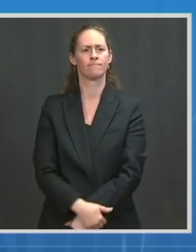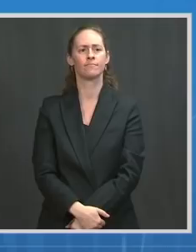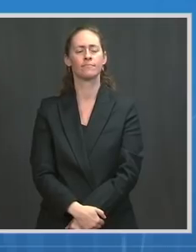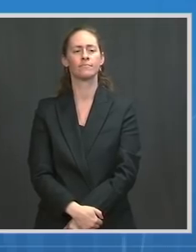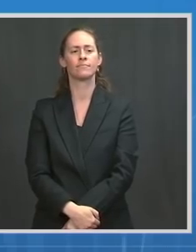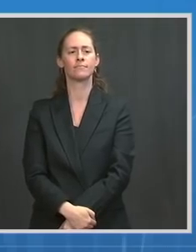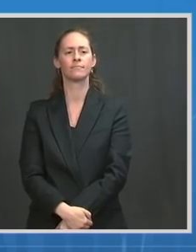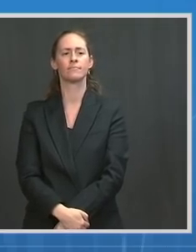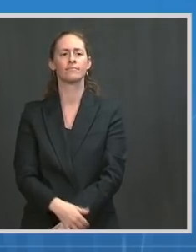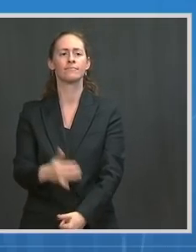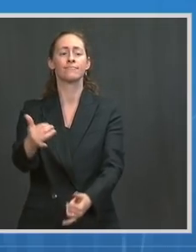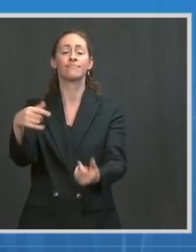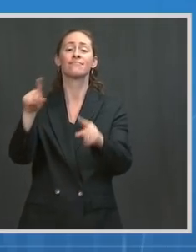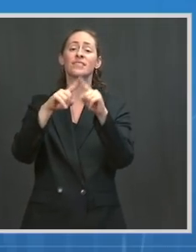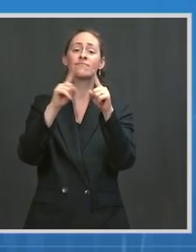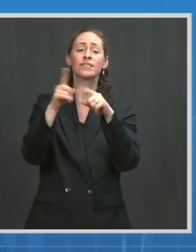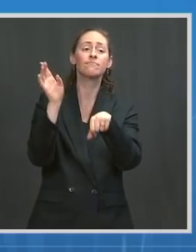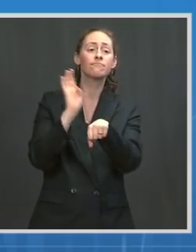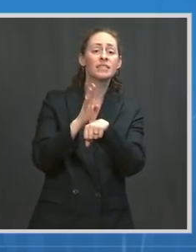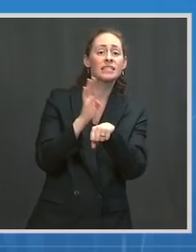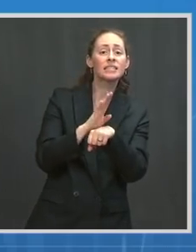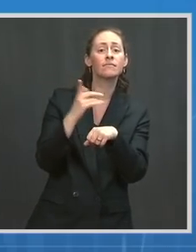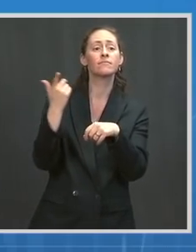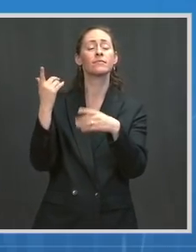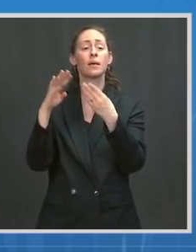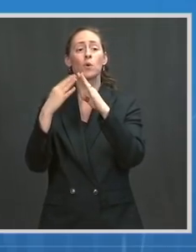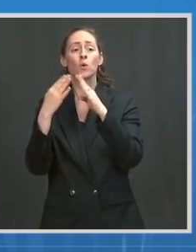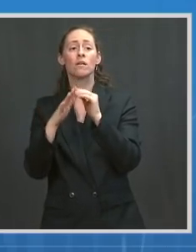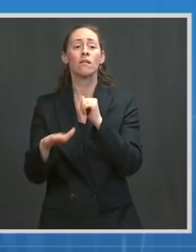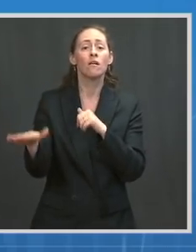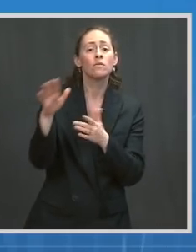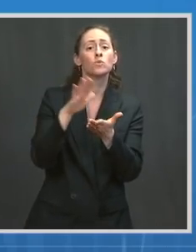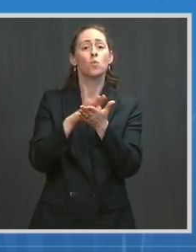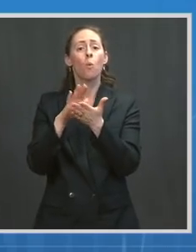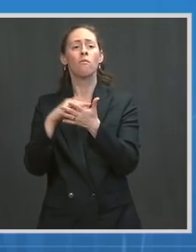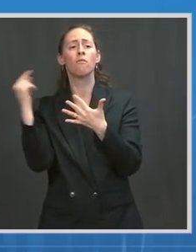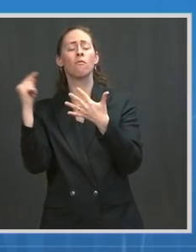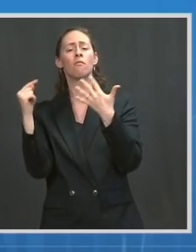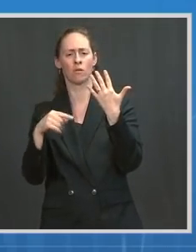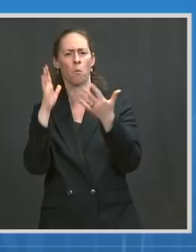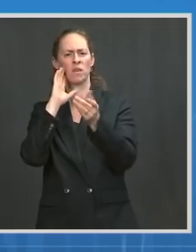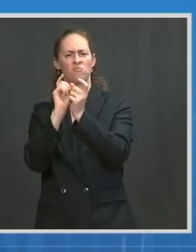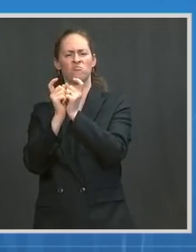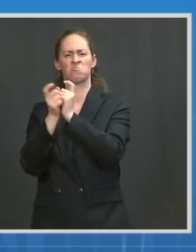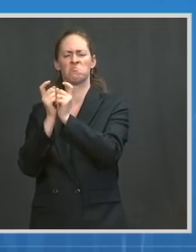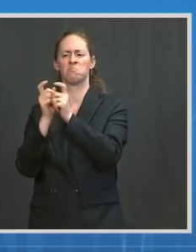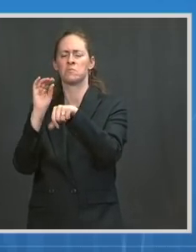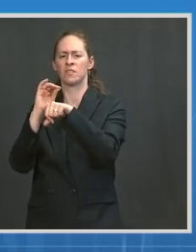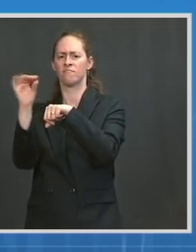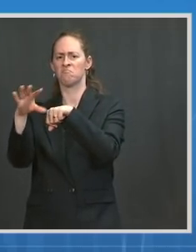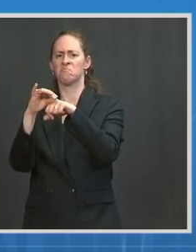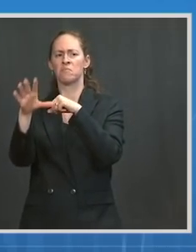we, of course, will be updating our guidance in many of these areas very shortly. But importantly, I think we really need to understand